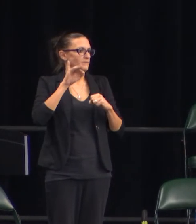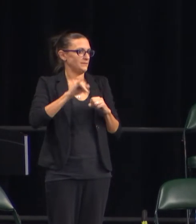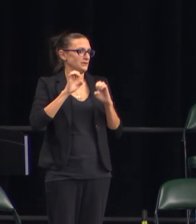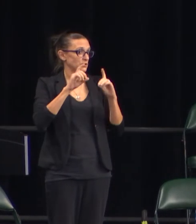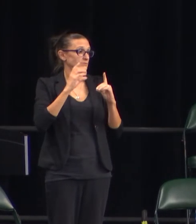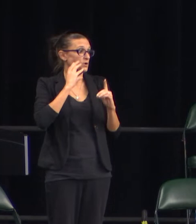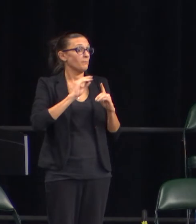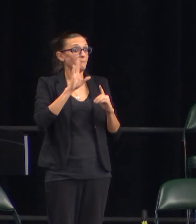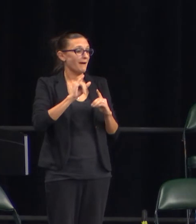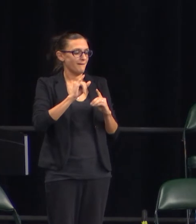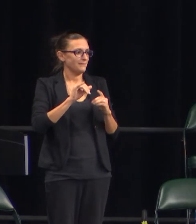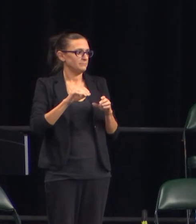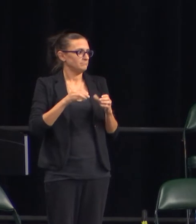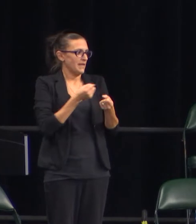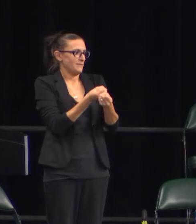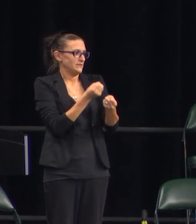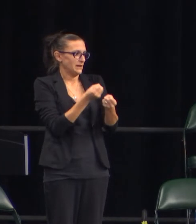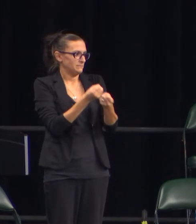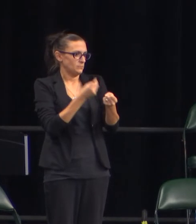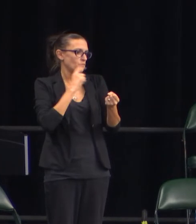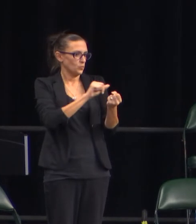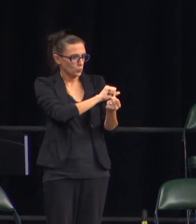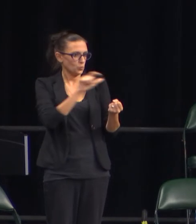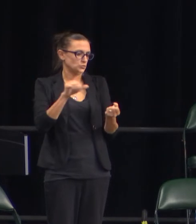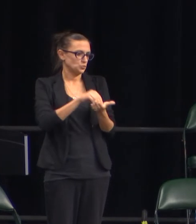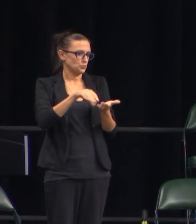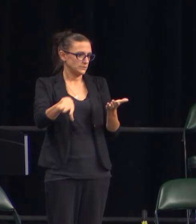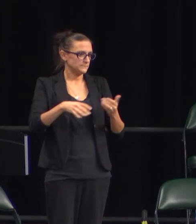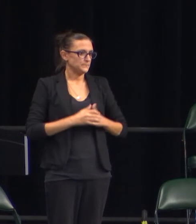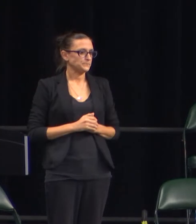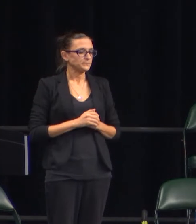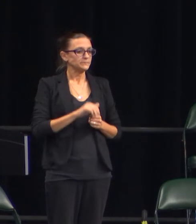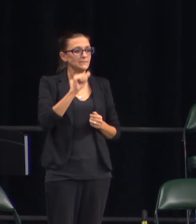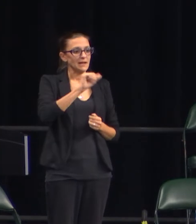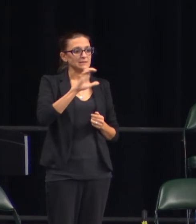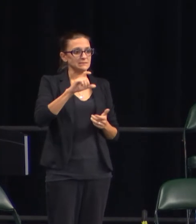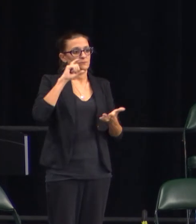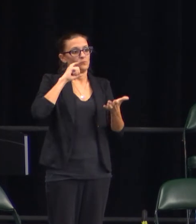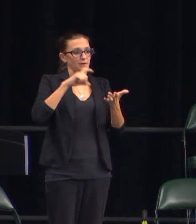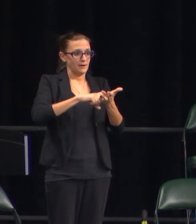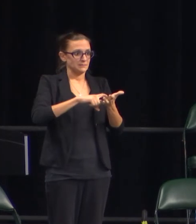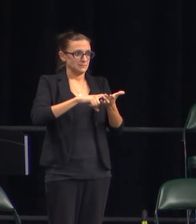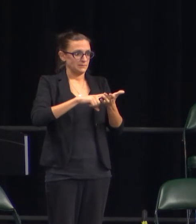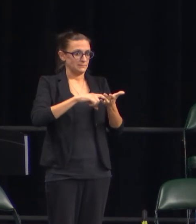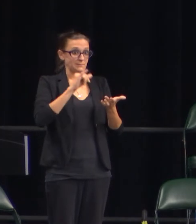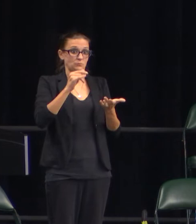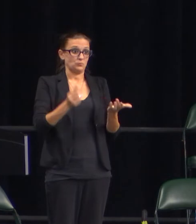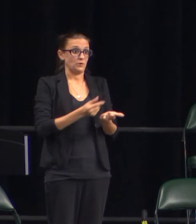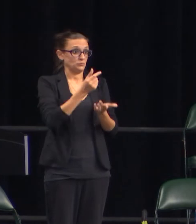by acting as advocates for all students. ACC recognizes the graduating students